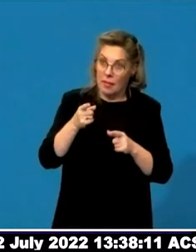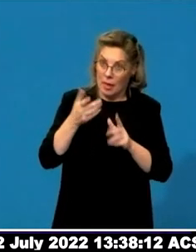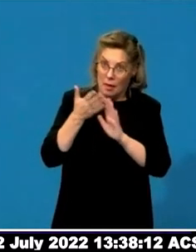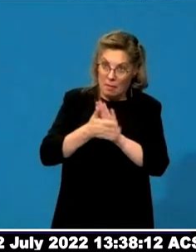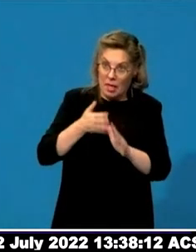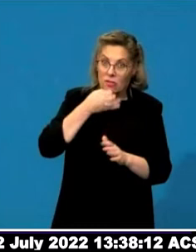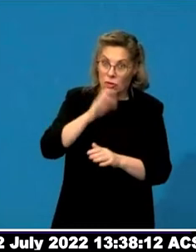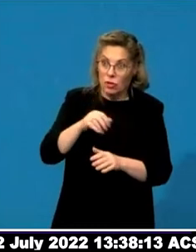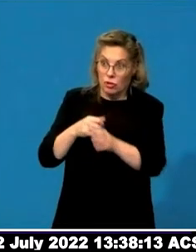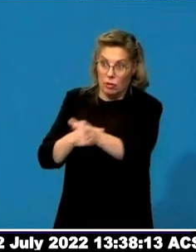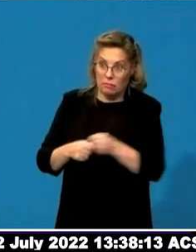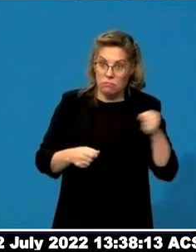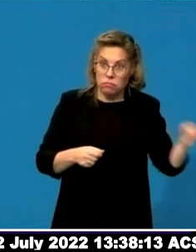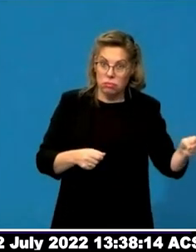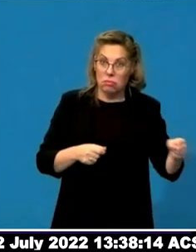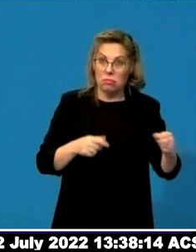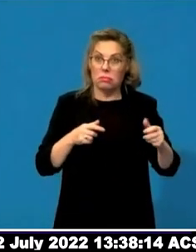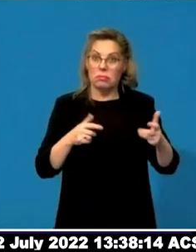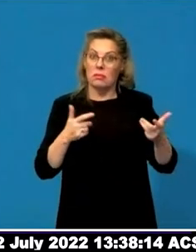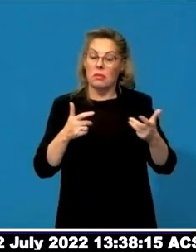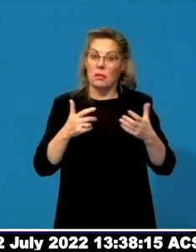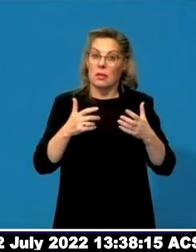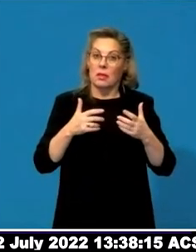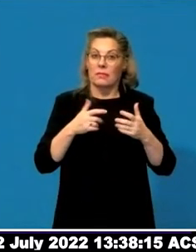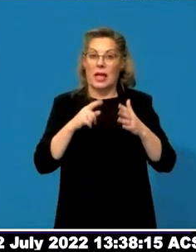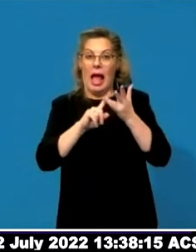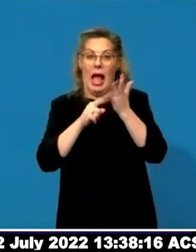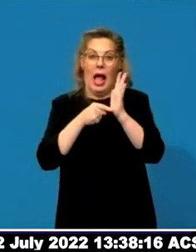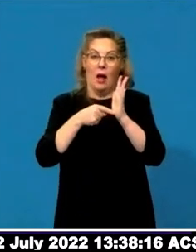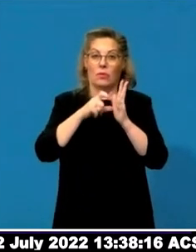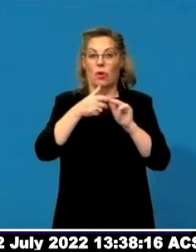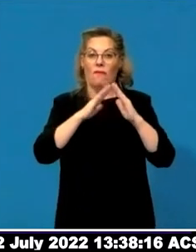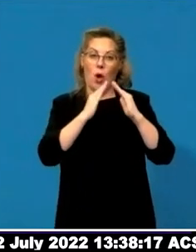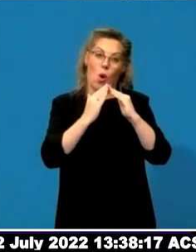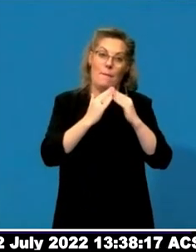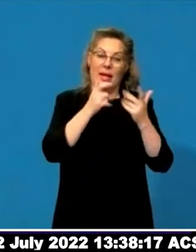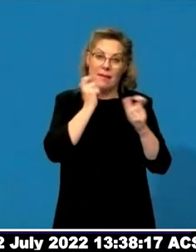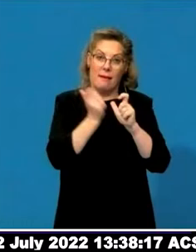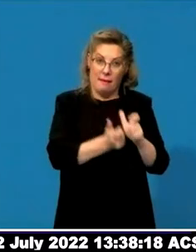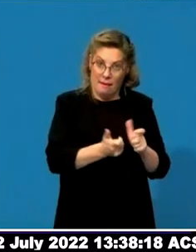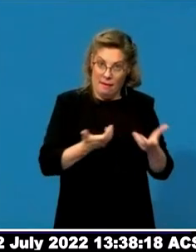those kids that are not on NPY lands. MS McRAE: Yes. Yes. MS McMAHON: Can you tell us a little - tell the Commissioners, rather, a little bit more about that? MS McRAE: Yes.